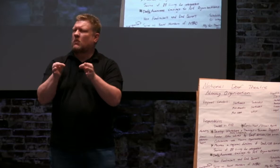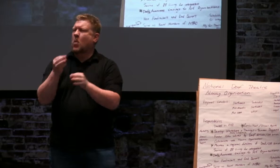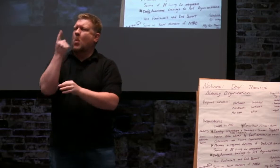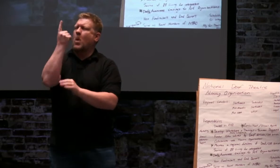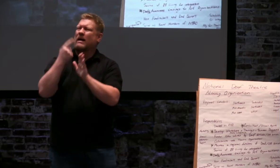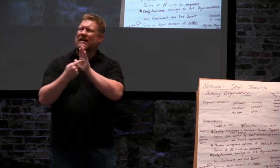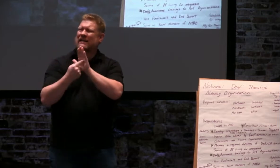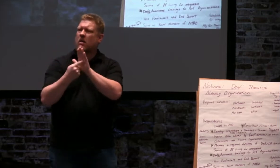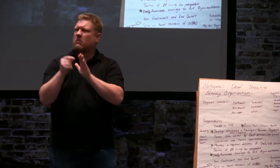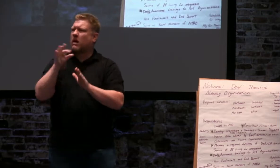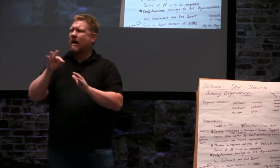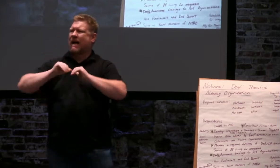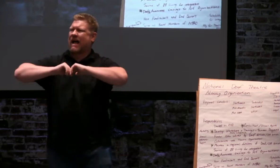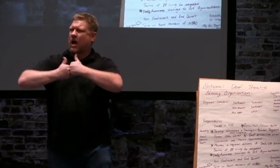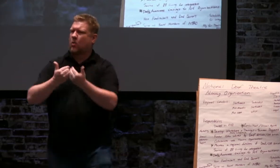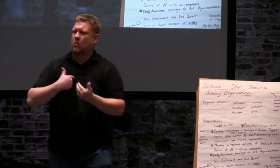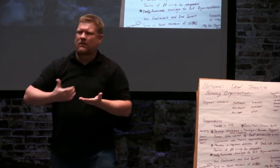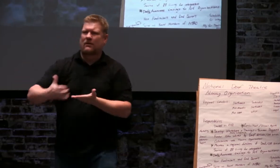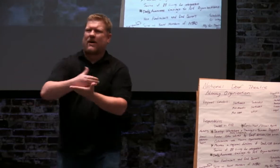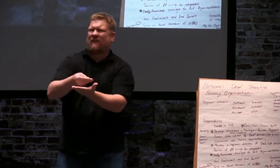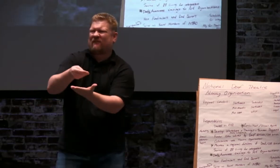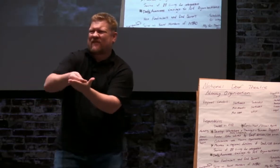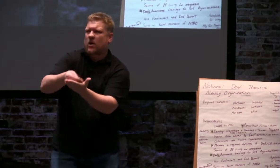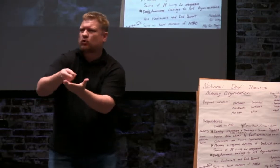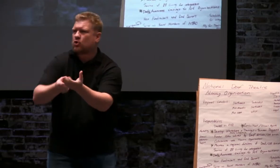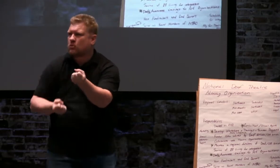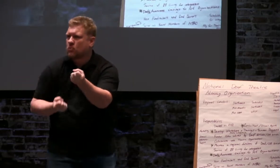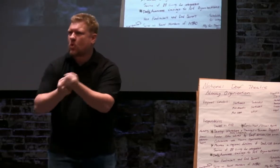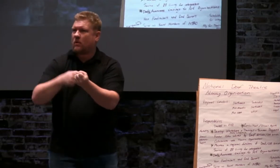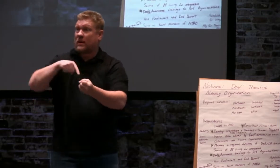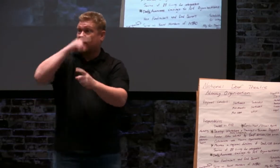So I'm gonna to hand it over to Wayne to talk more about the funding